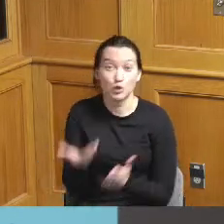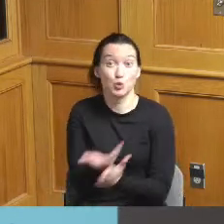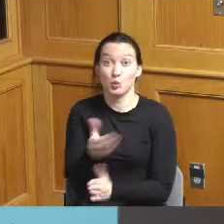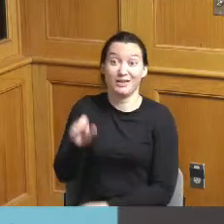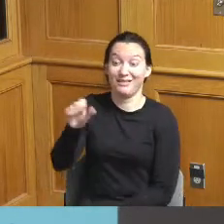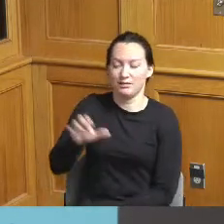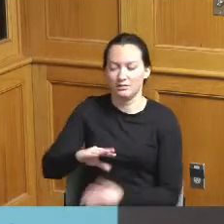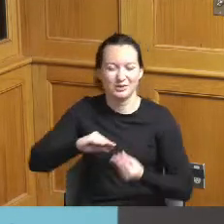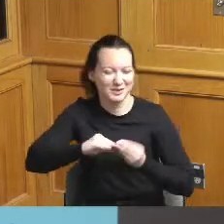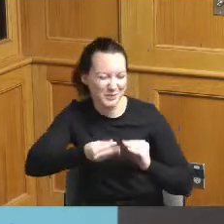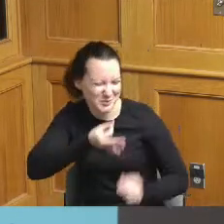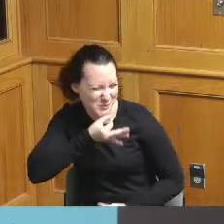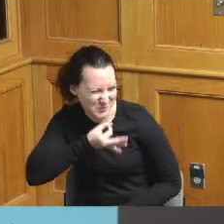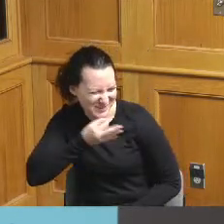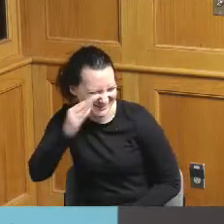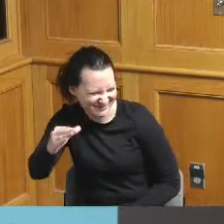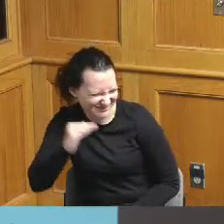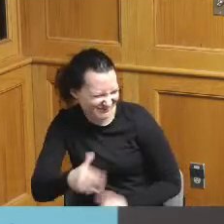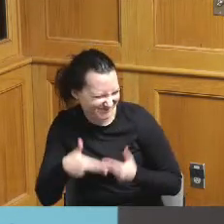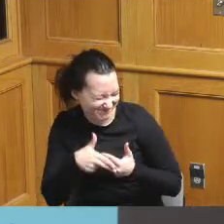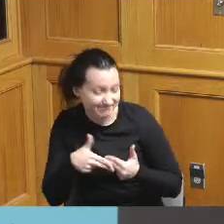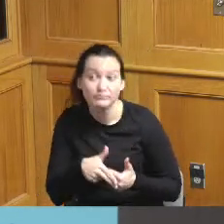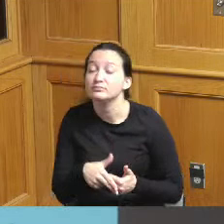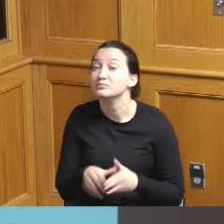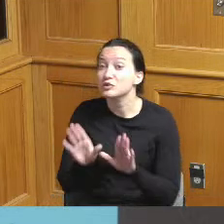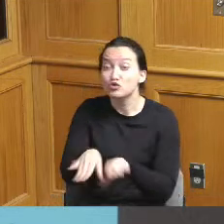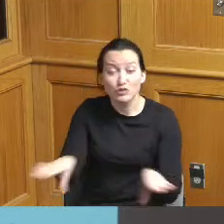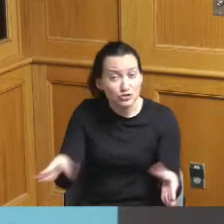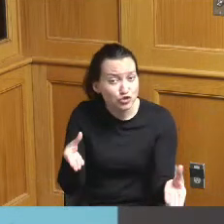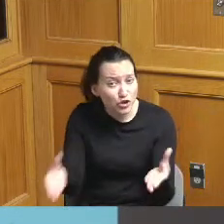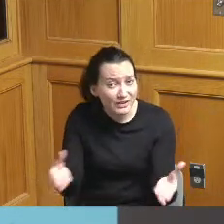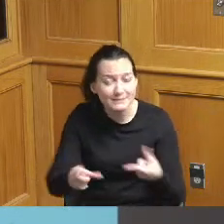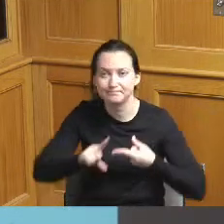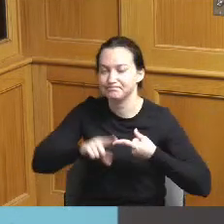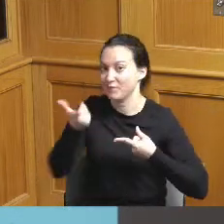into the numbers here on the next slide but our children services divisions our largest division